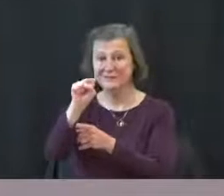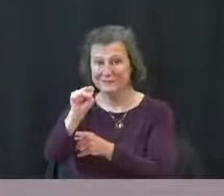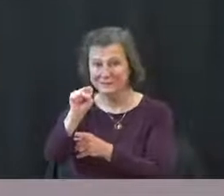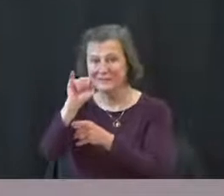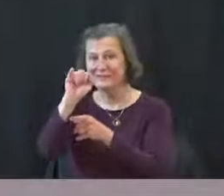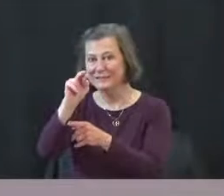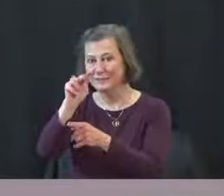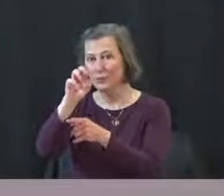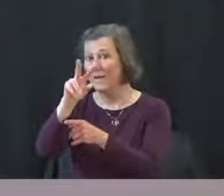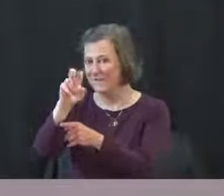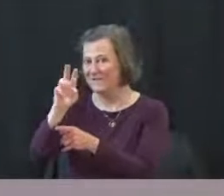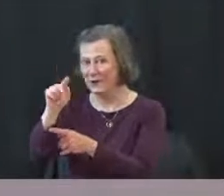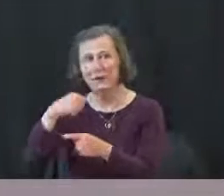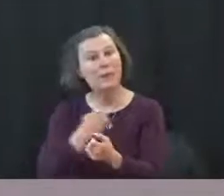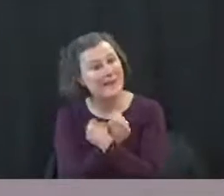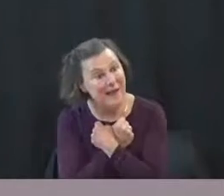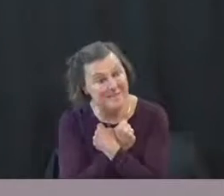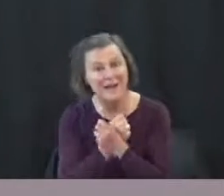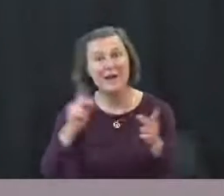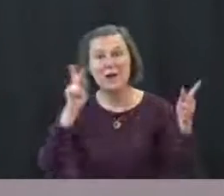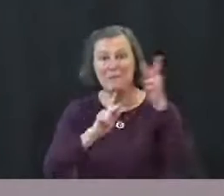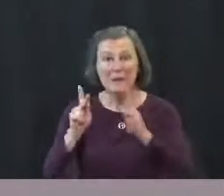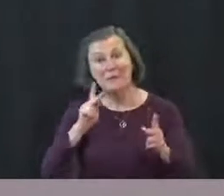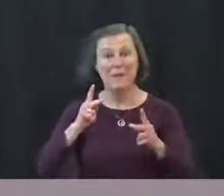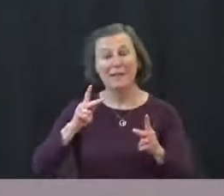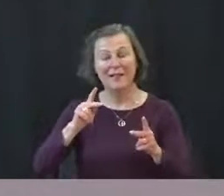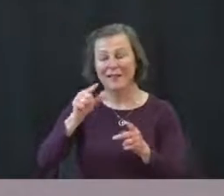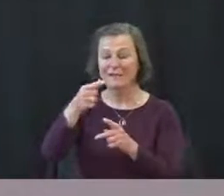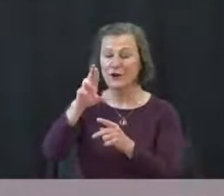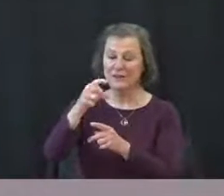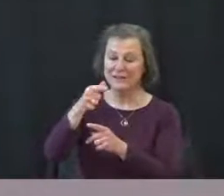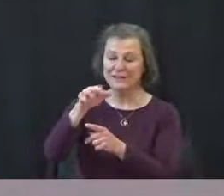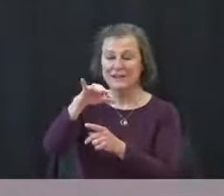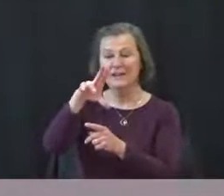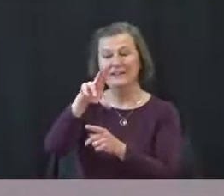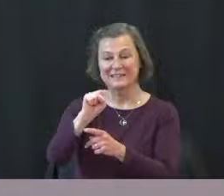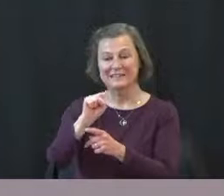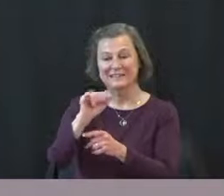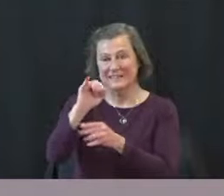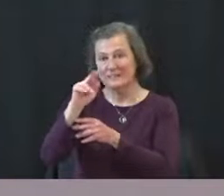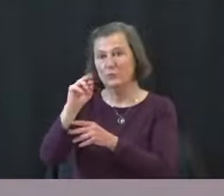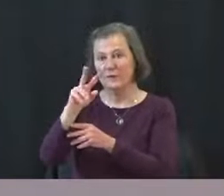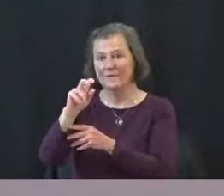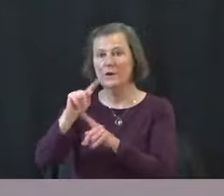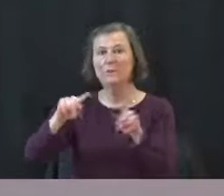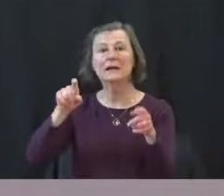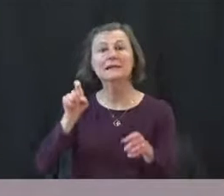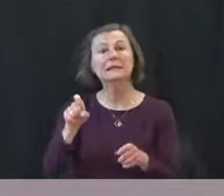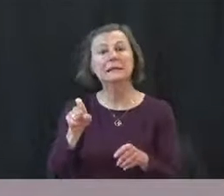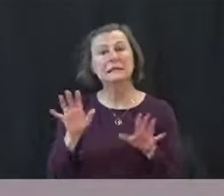We love people, we gregarious introverts, but we need our down time too.